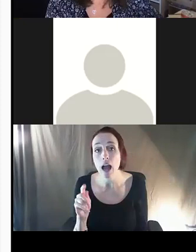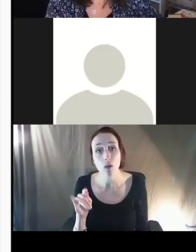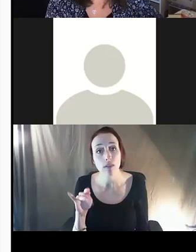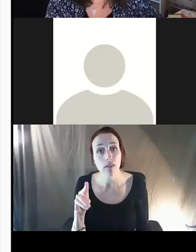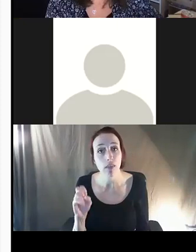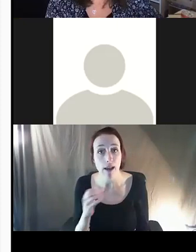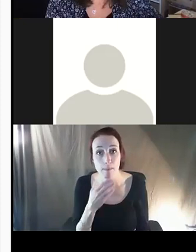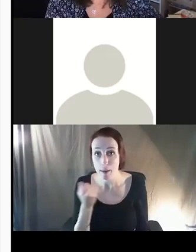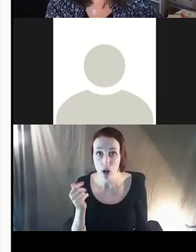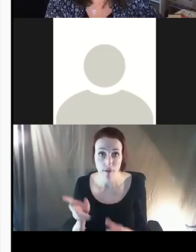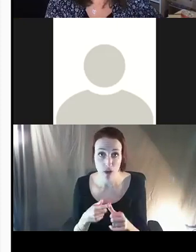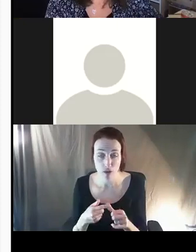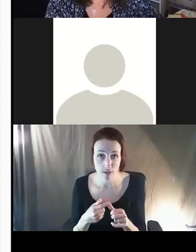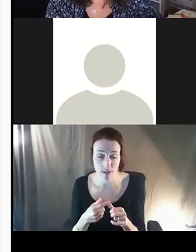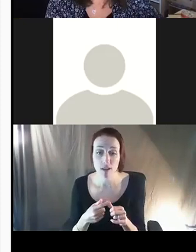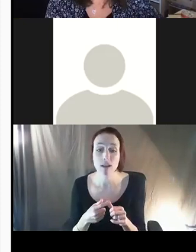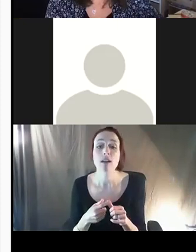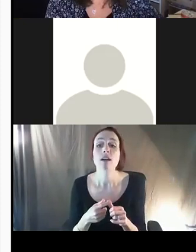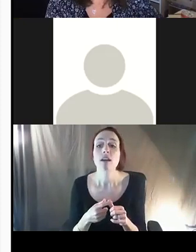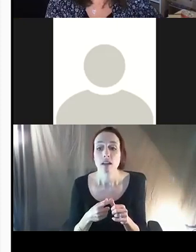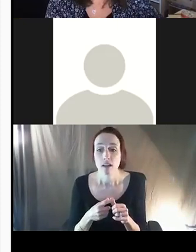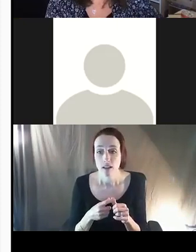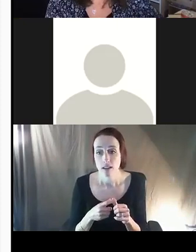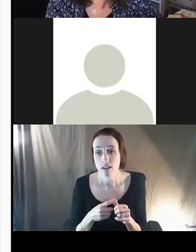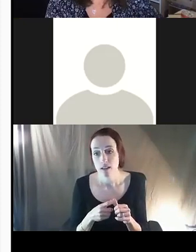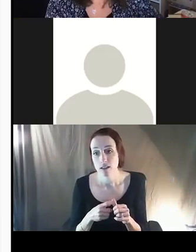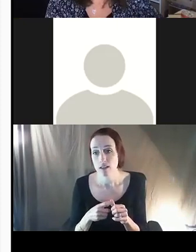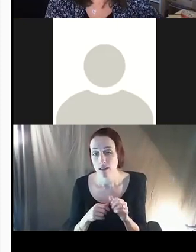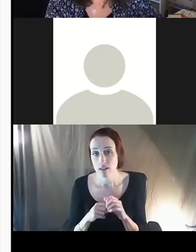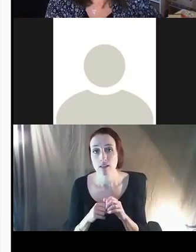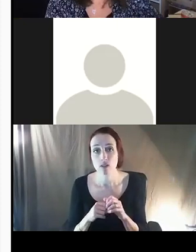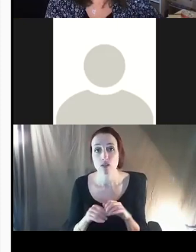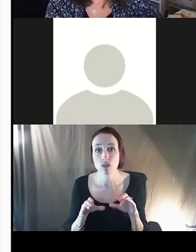can be that middle step before you move to work